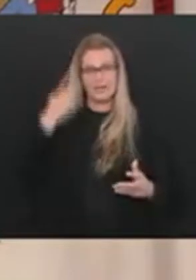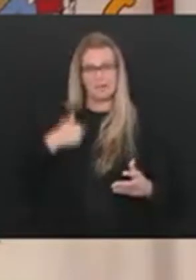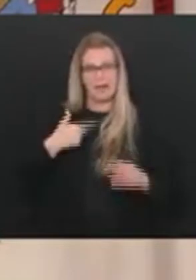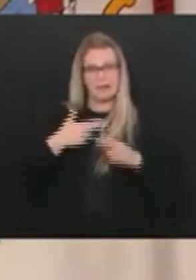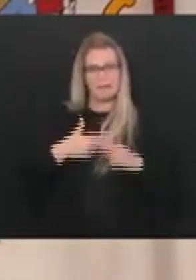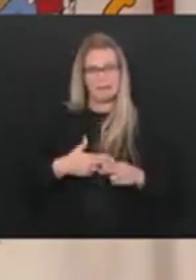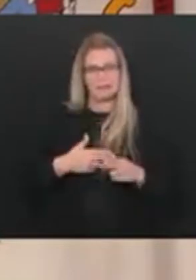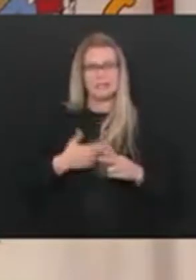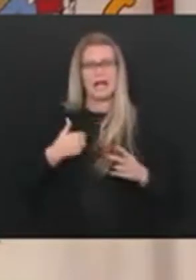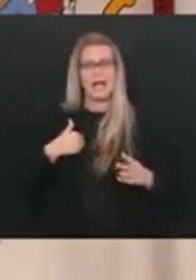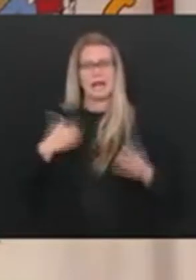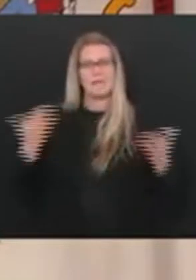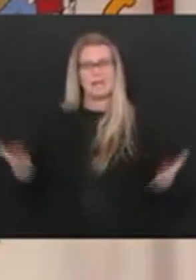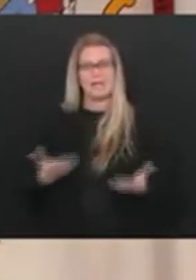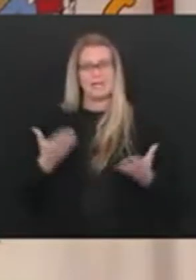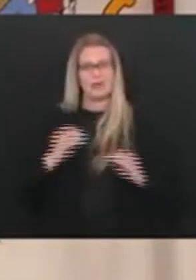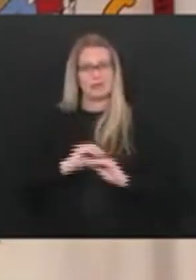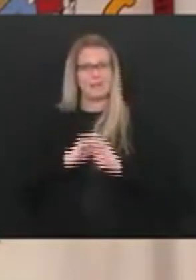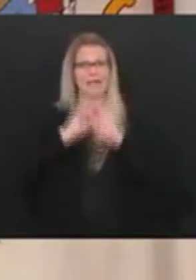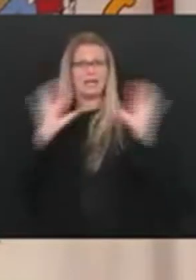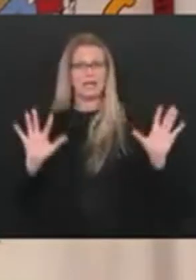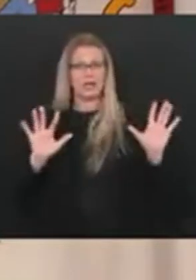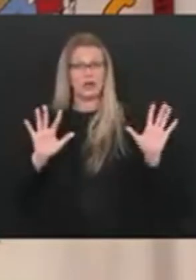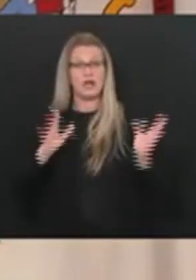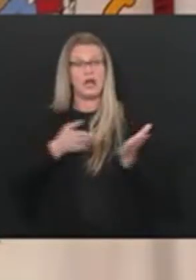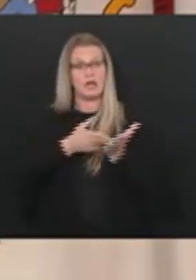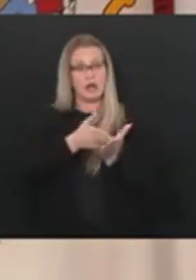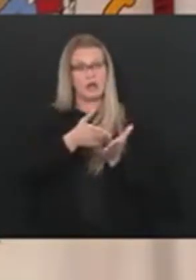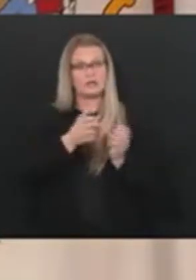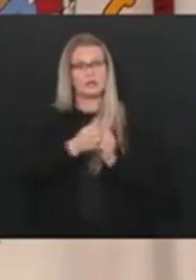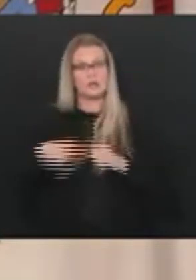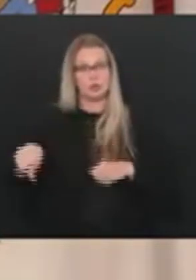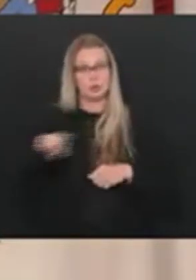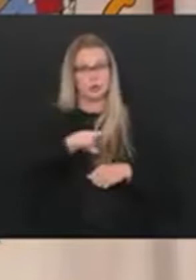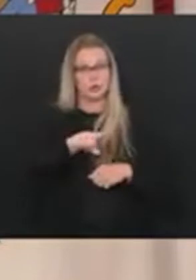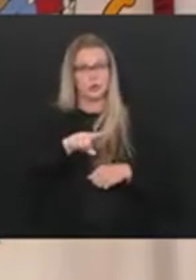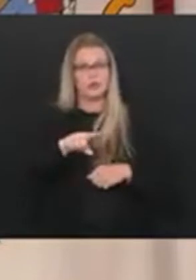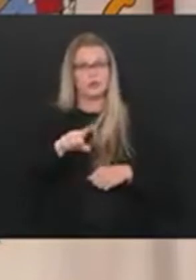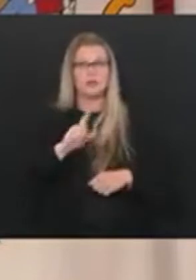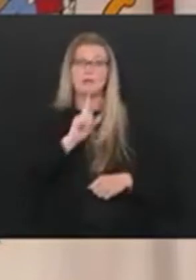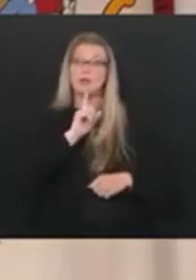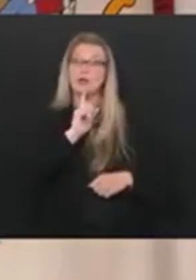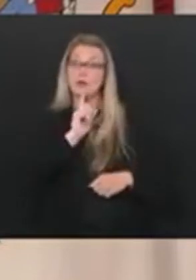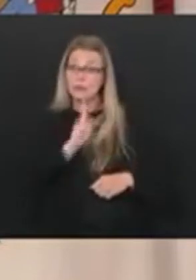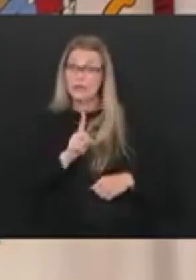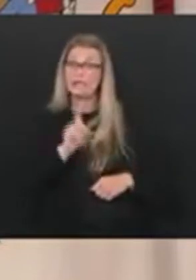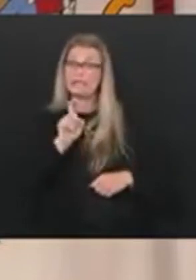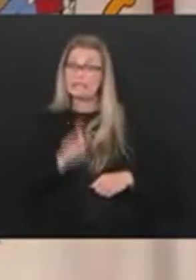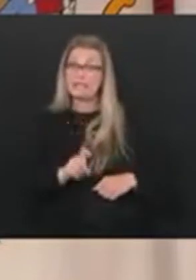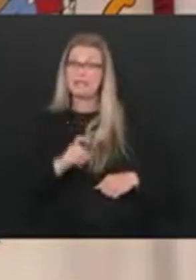TRYING TO PAINT A PICTURE THAT'S TOO ROSY, TO ONLY BE HERE TO BE TRANSPARENT AND TELL YOU THE